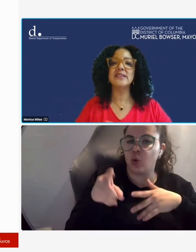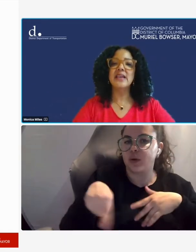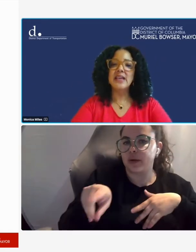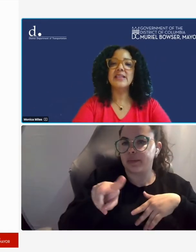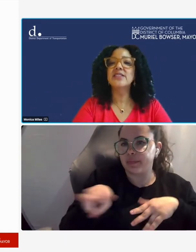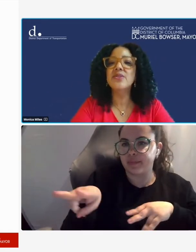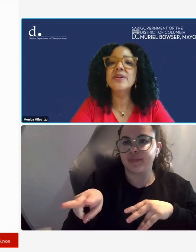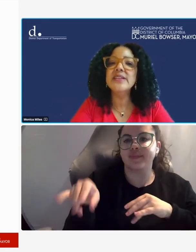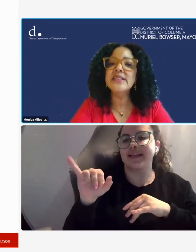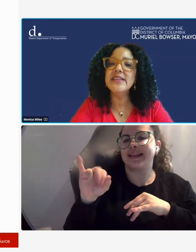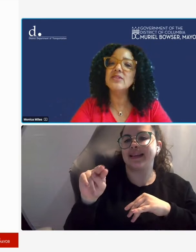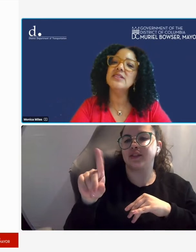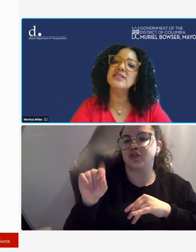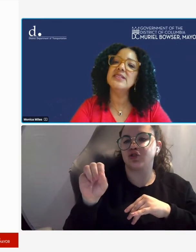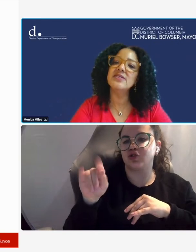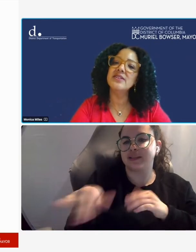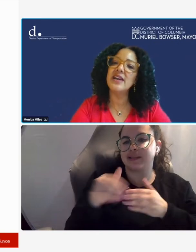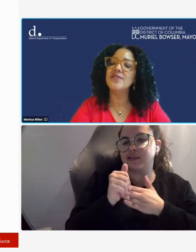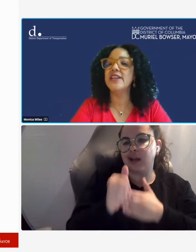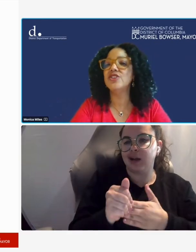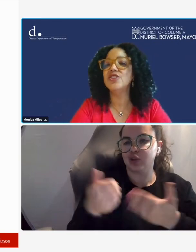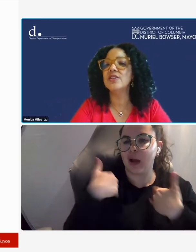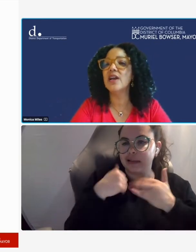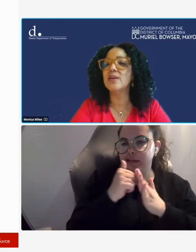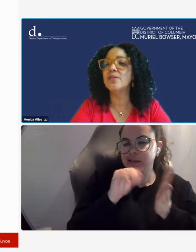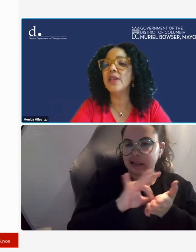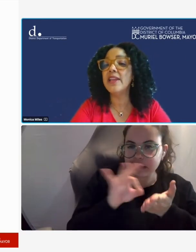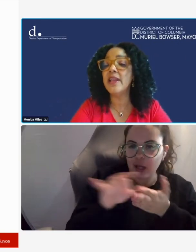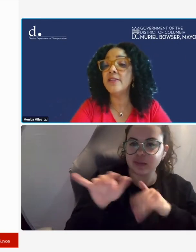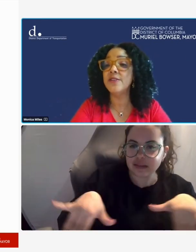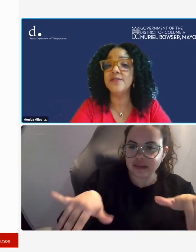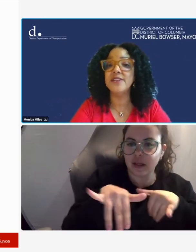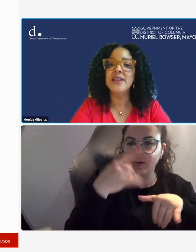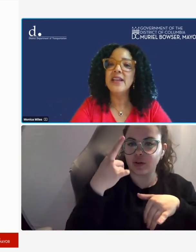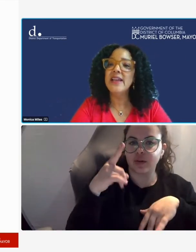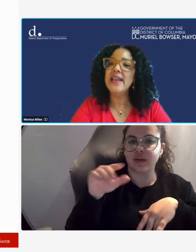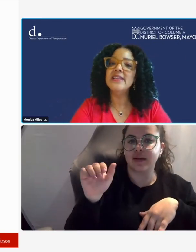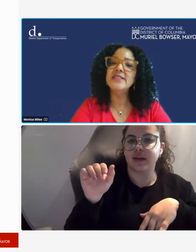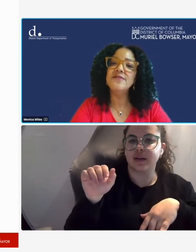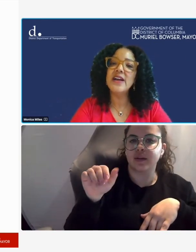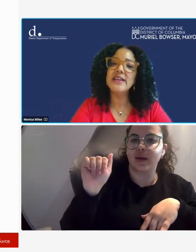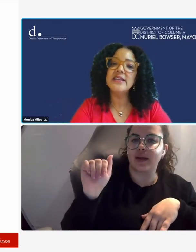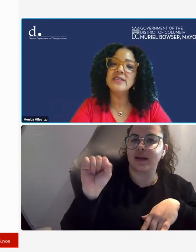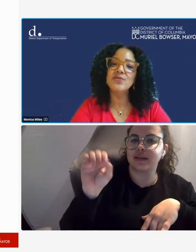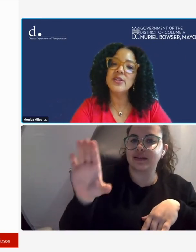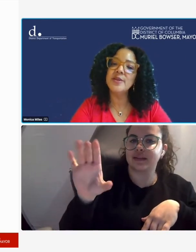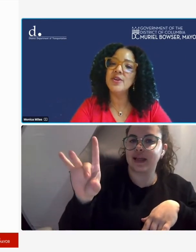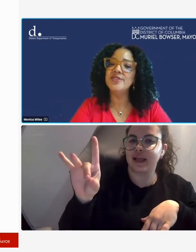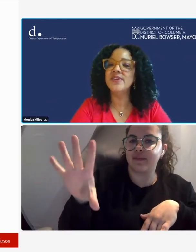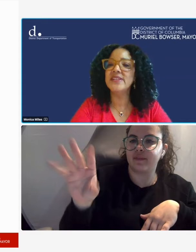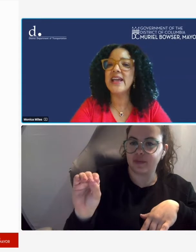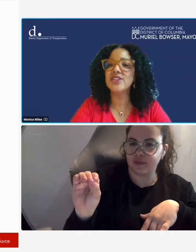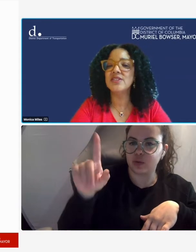and so there is accounting standard codification um 850 and it defines related party transaction